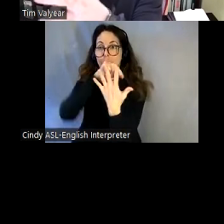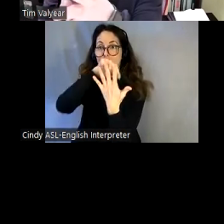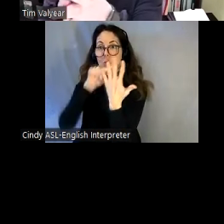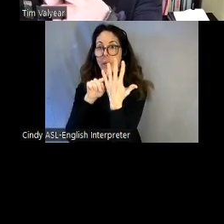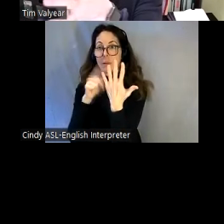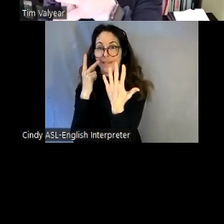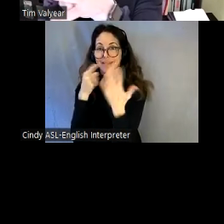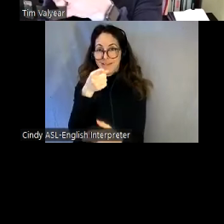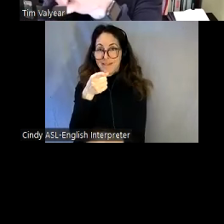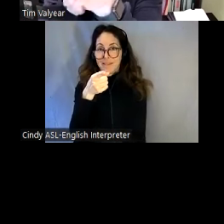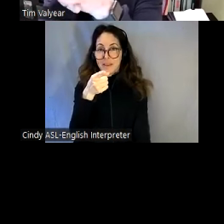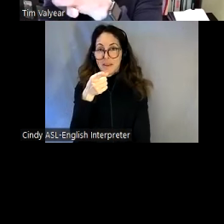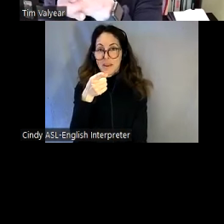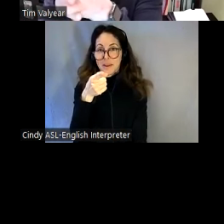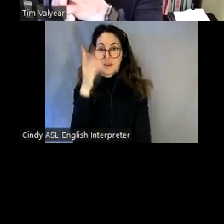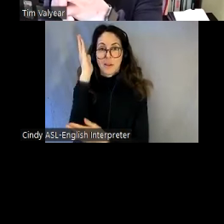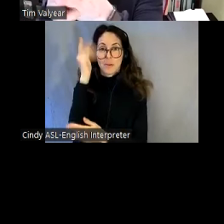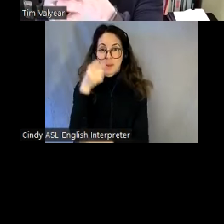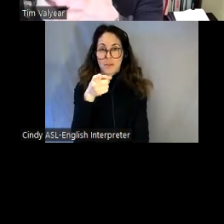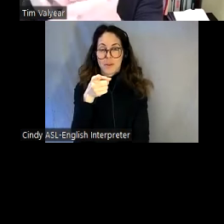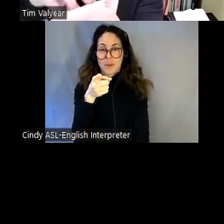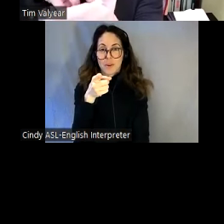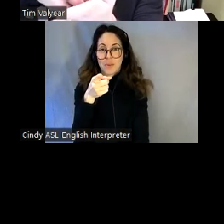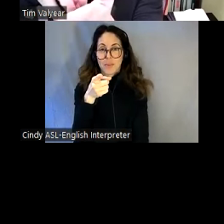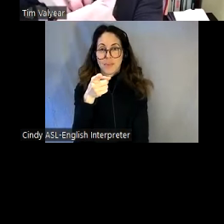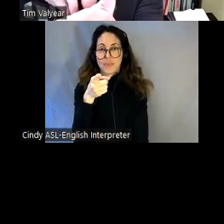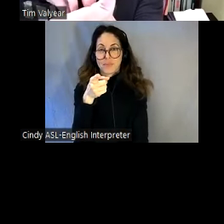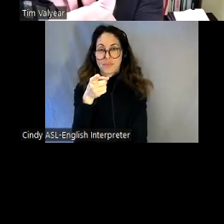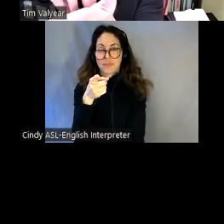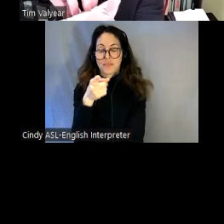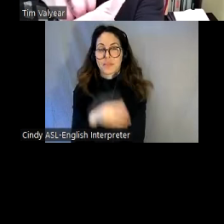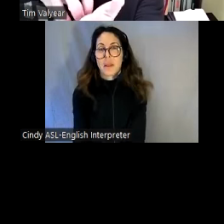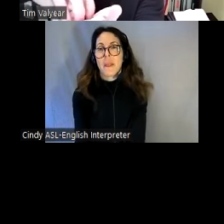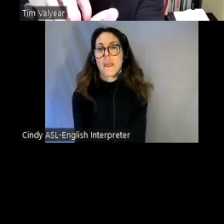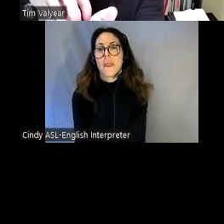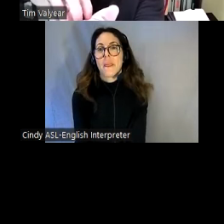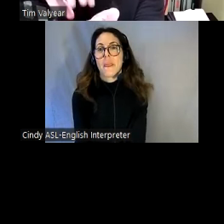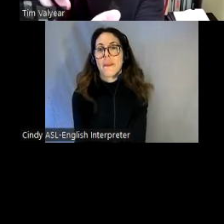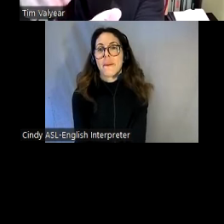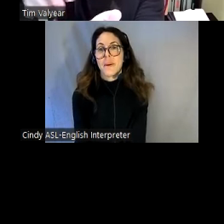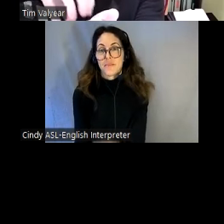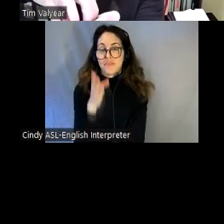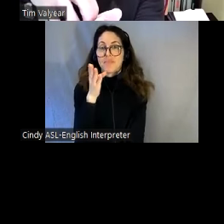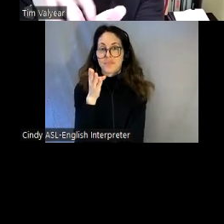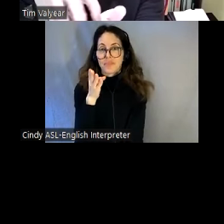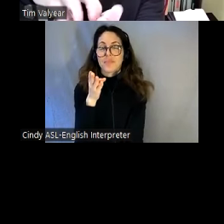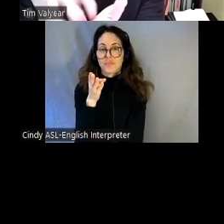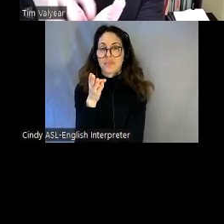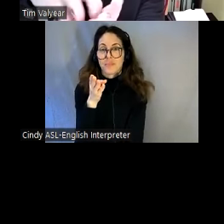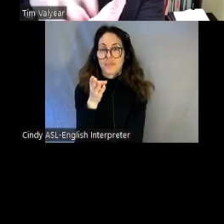One pump of soap. Rub your hands together, covering all the surfaces, creating friction. I'm interlacing my